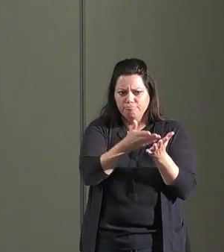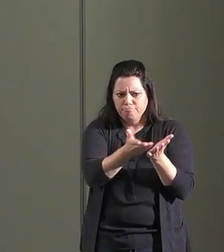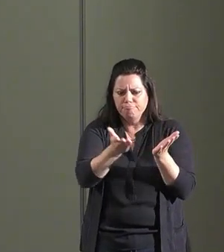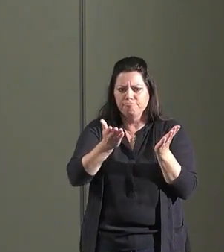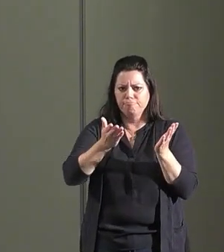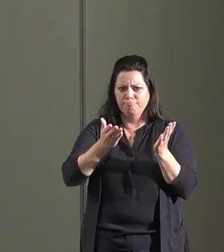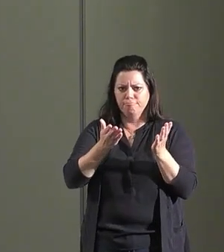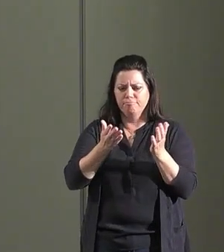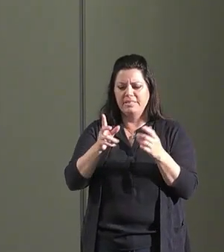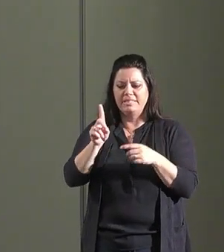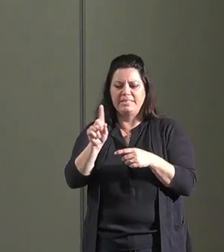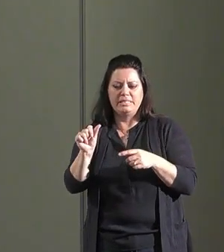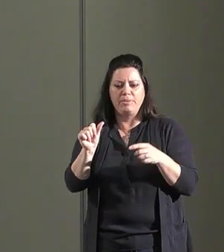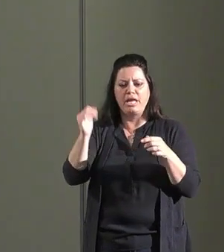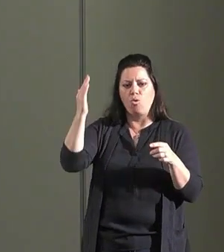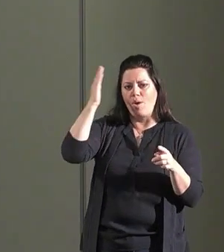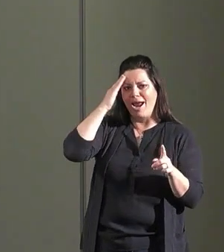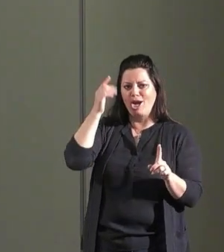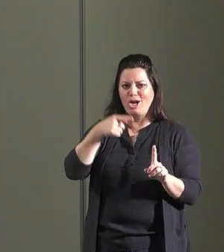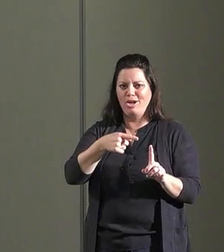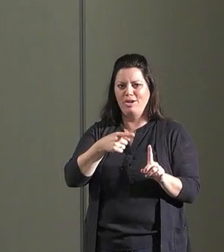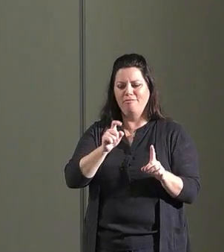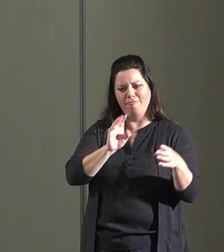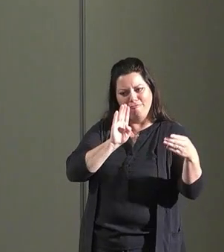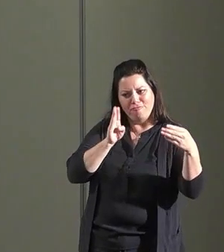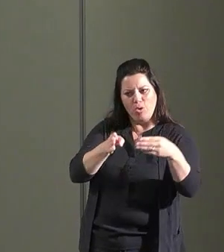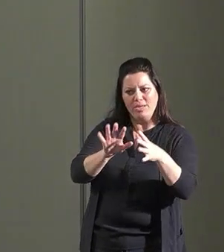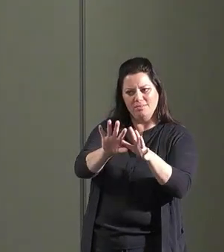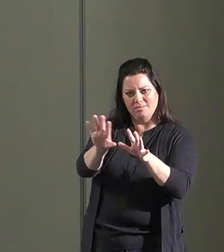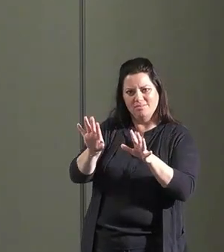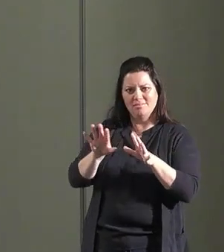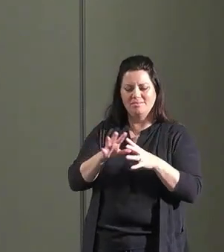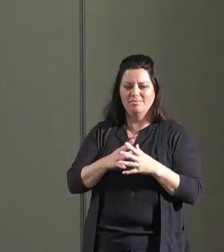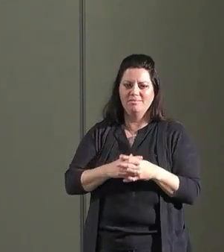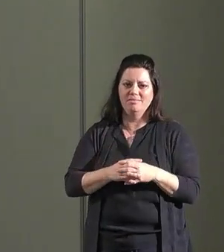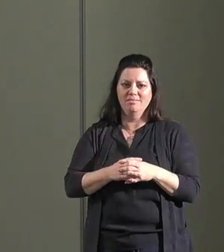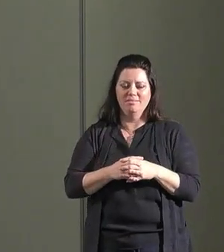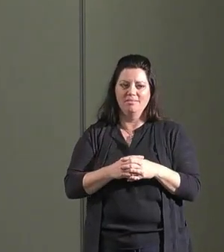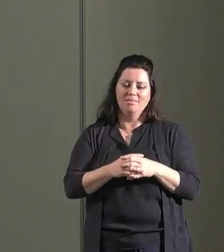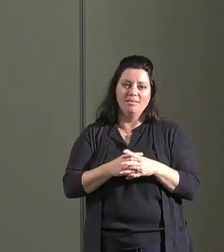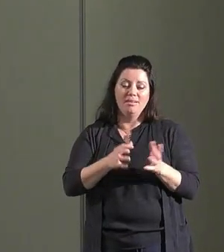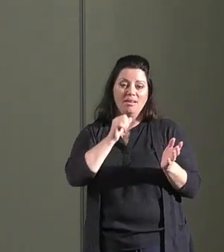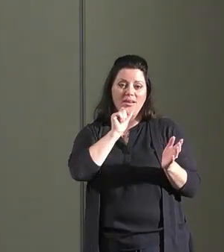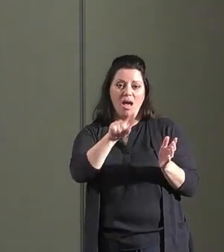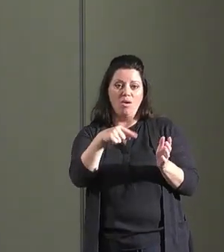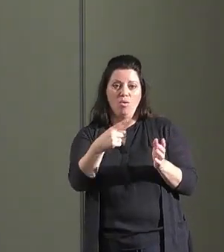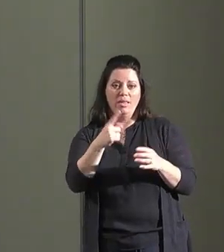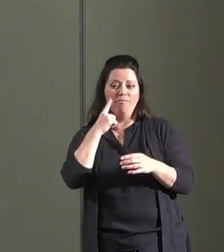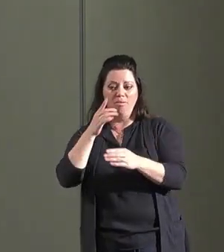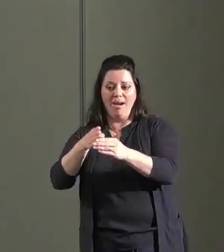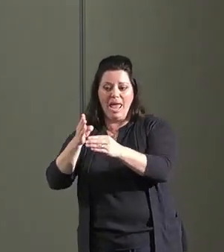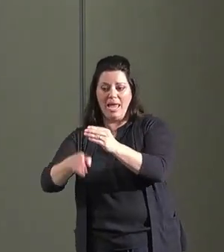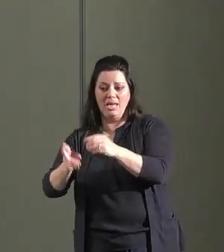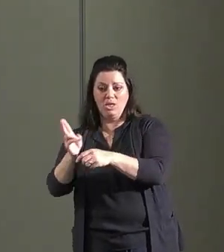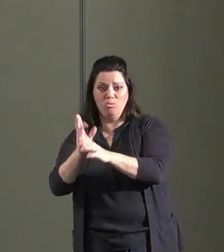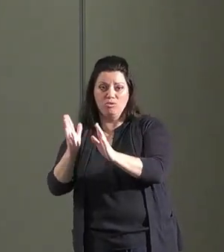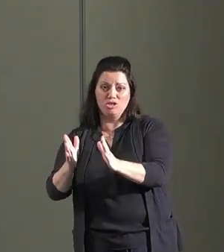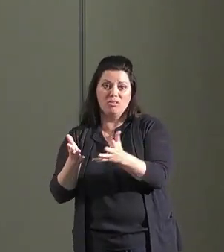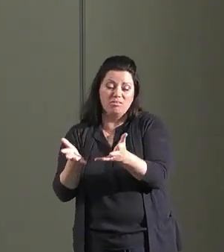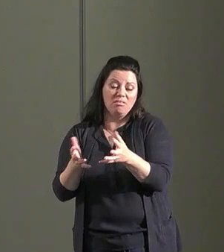disability aware and focus on these things. Not just the end user side that has a lot of